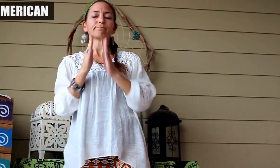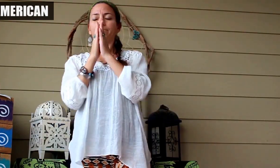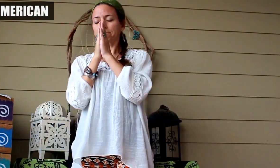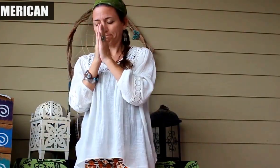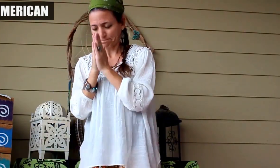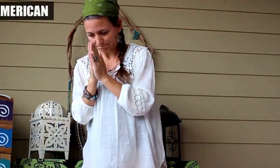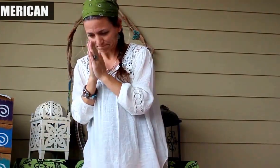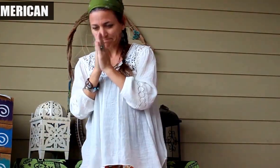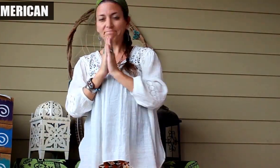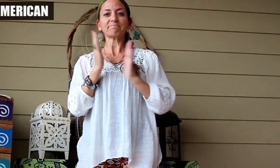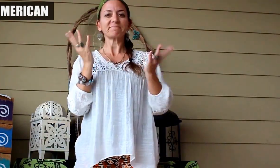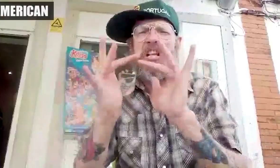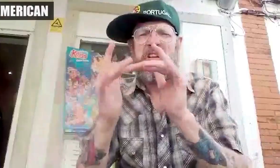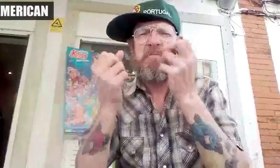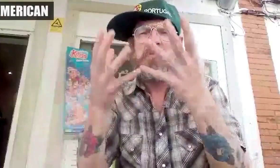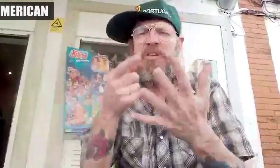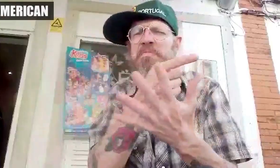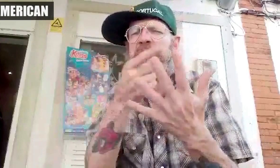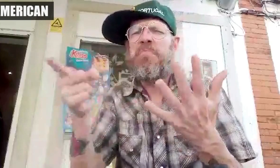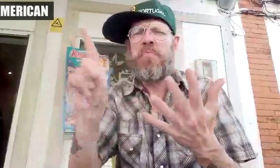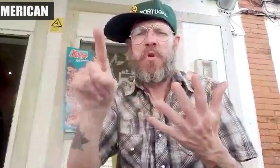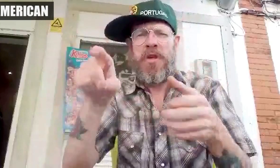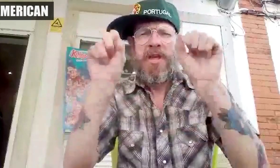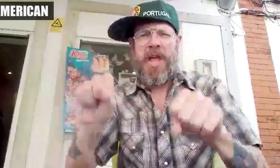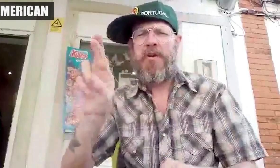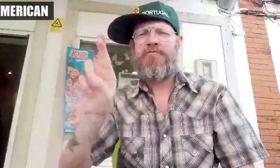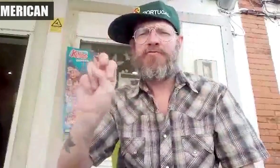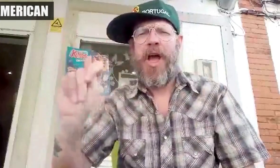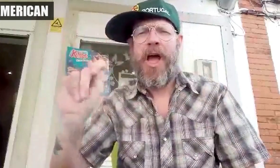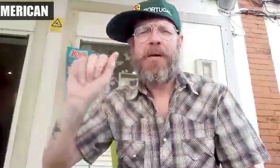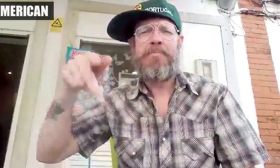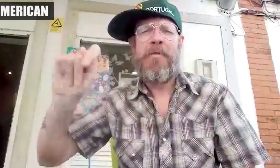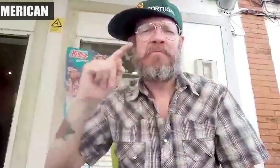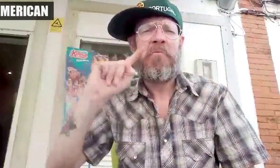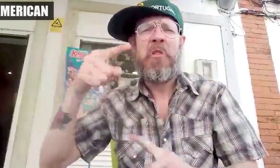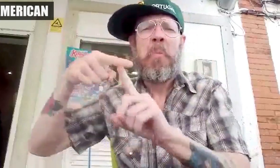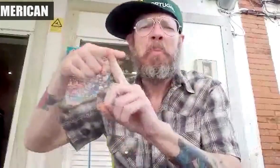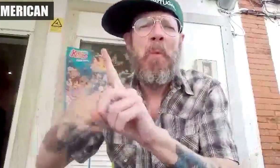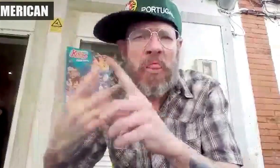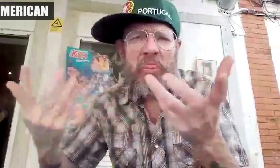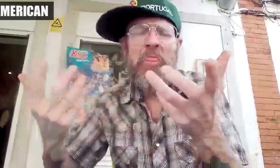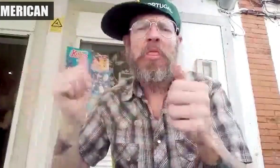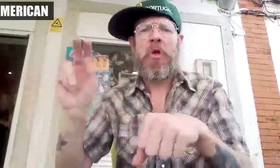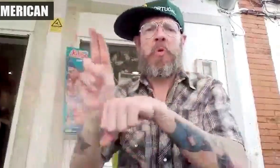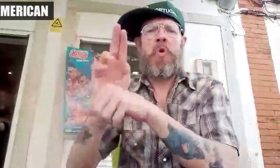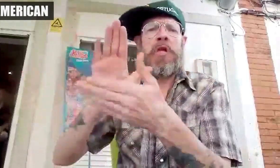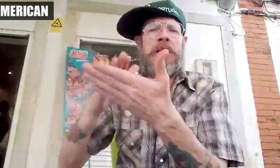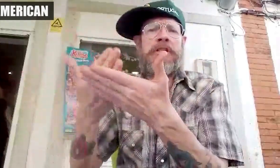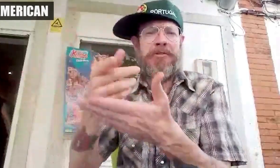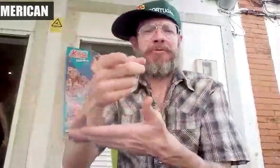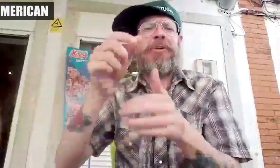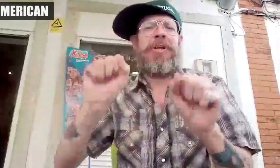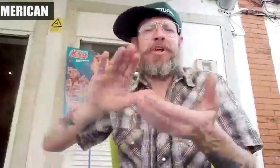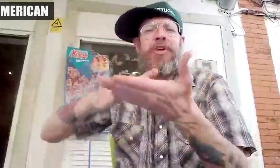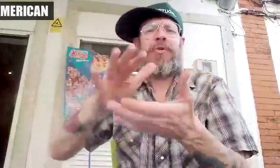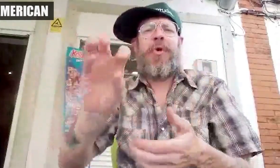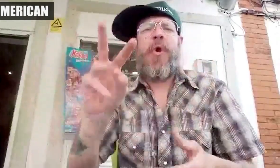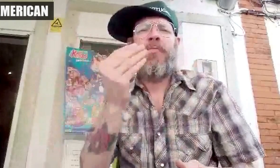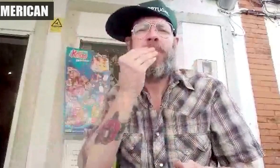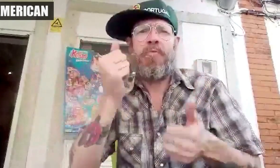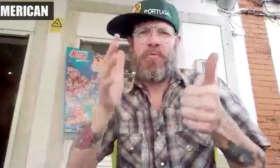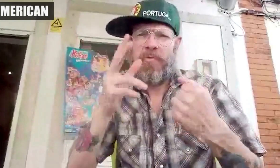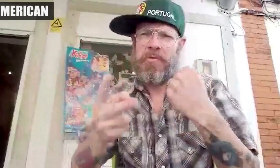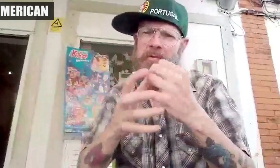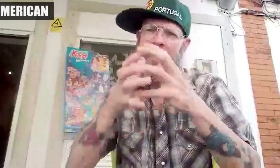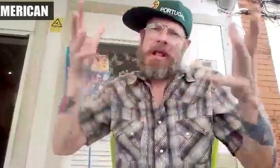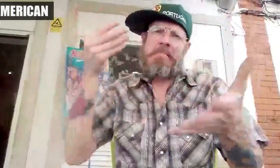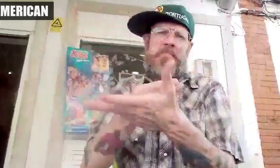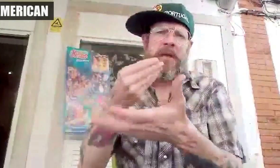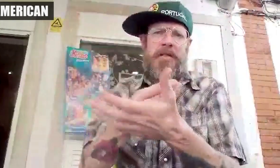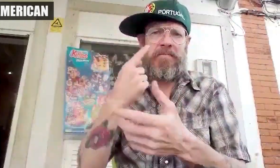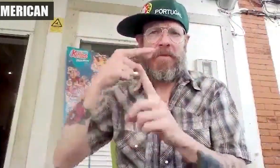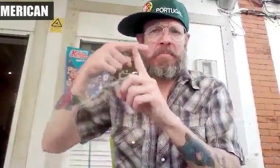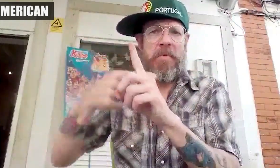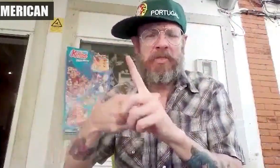You could also rent an apartment for the month, you'll be able to cook food which will save you a lot of money.